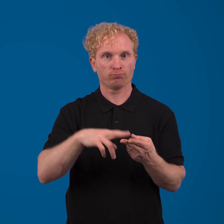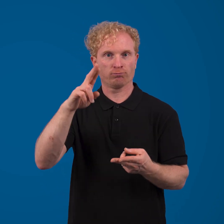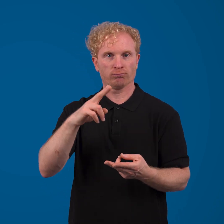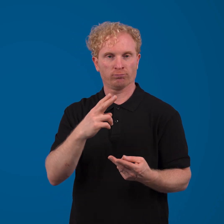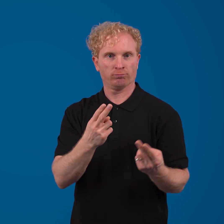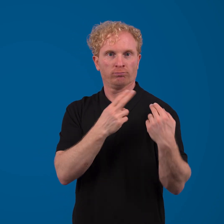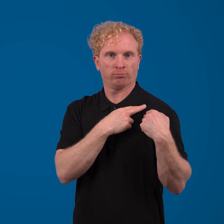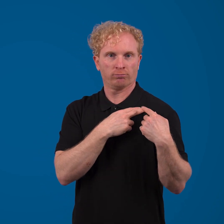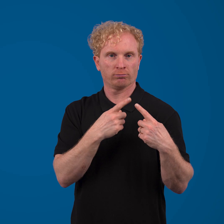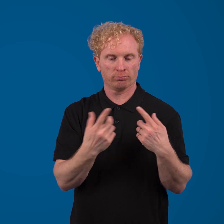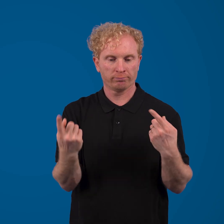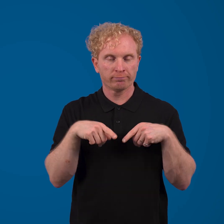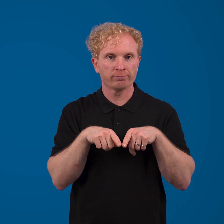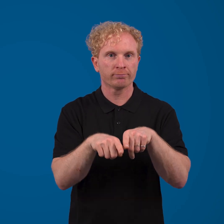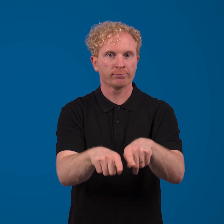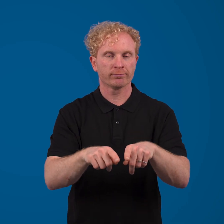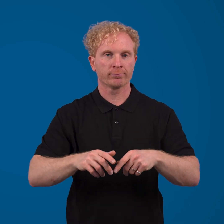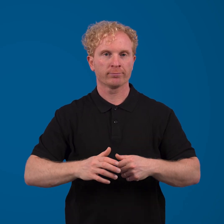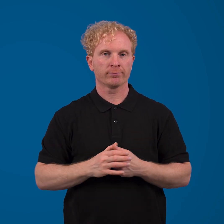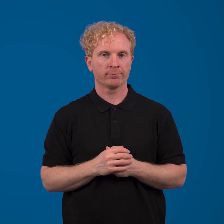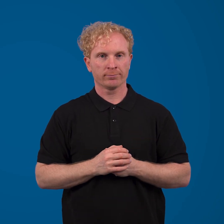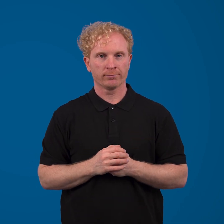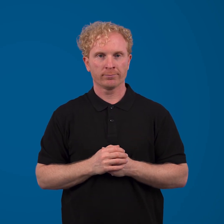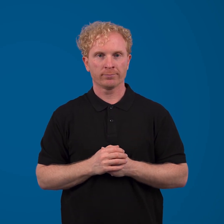and increasing accountability and compliance.